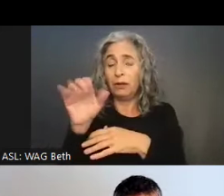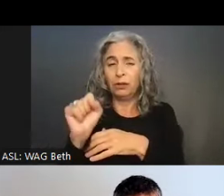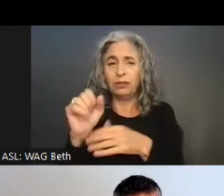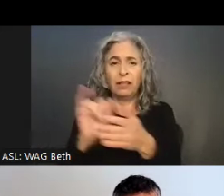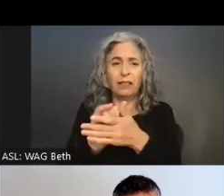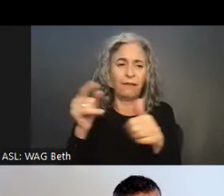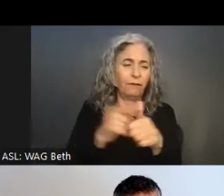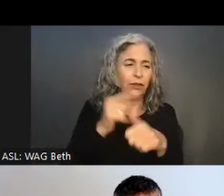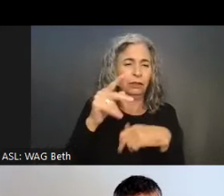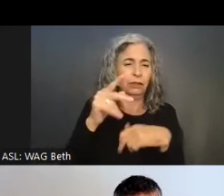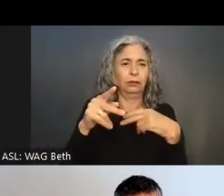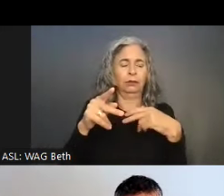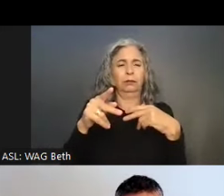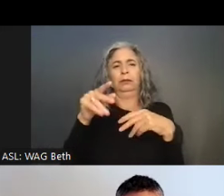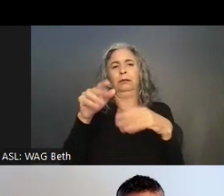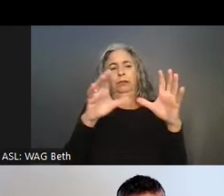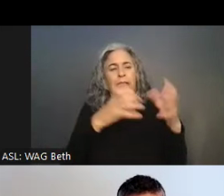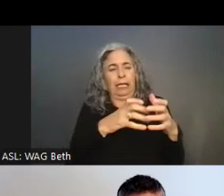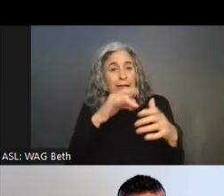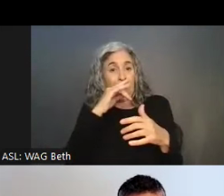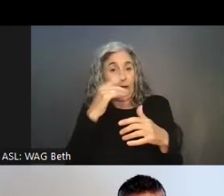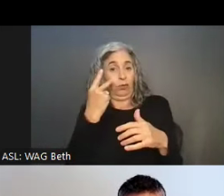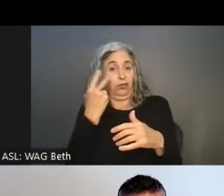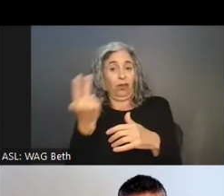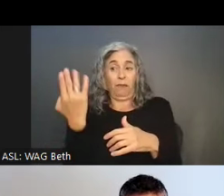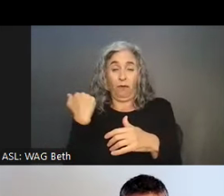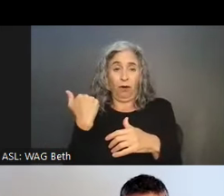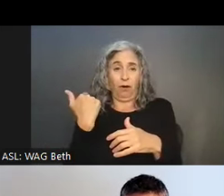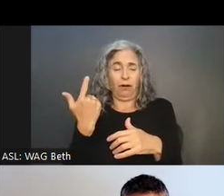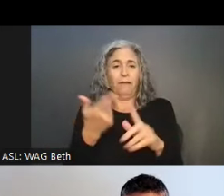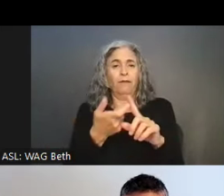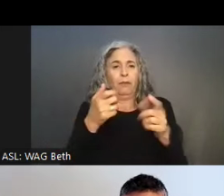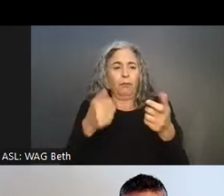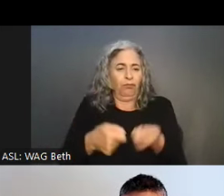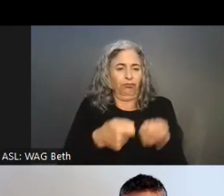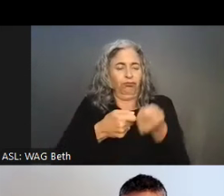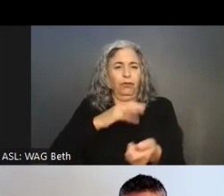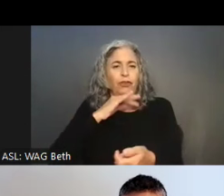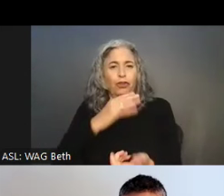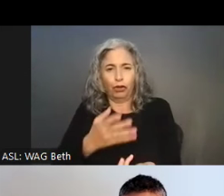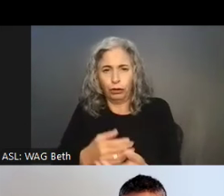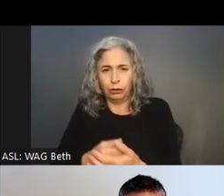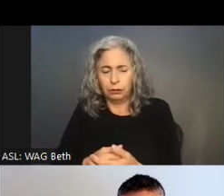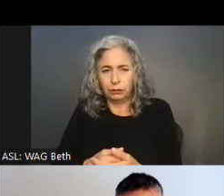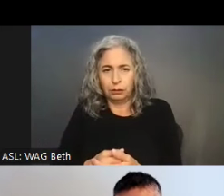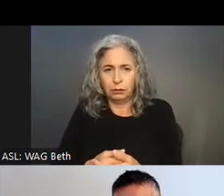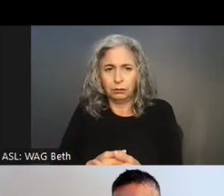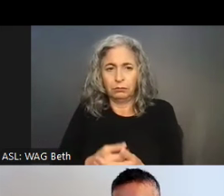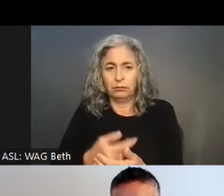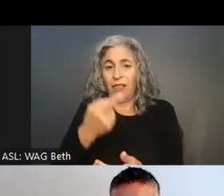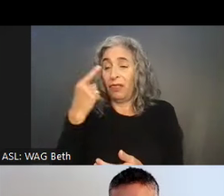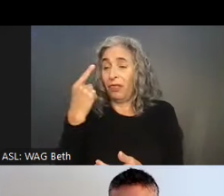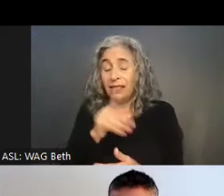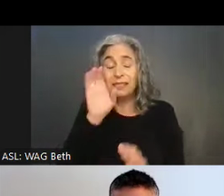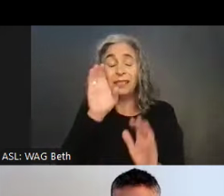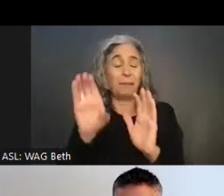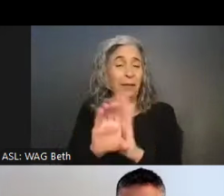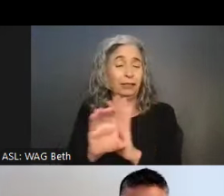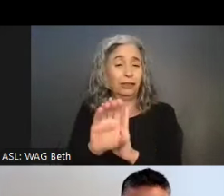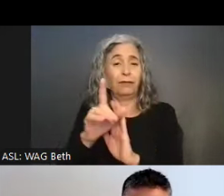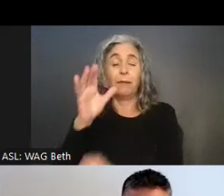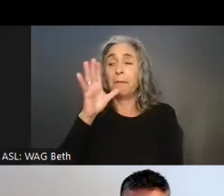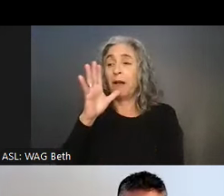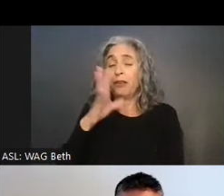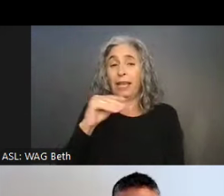kids we saw earlier were mining from the dirt. This is a photograph of a mother and her toddler